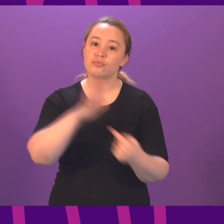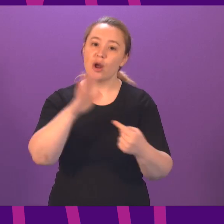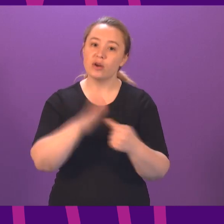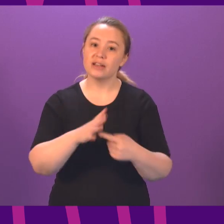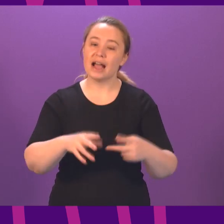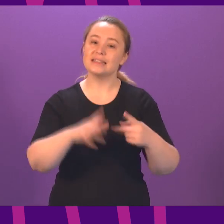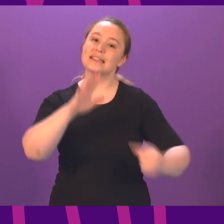key staff”.